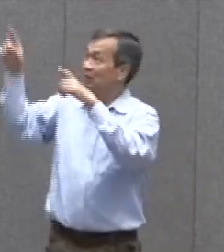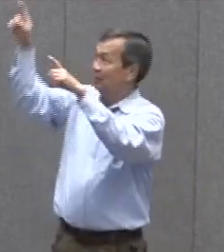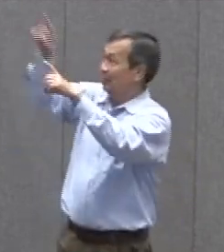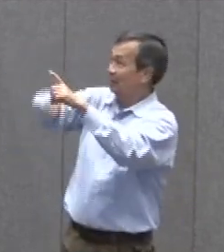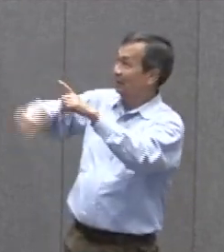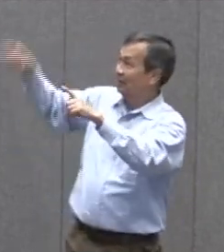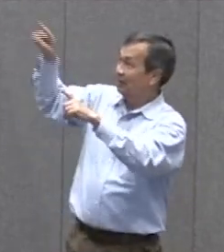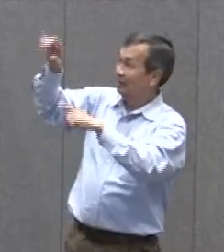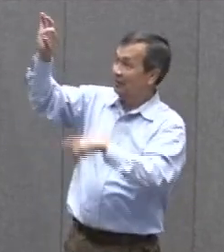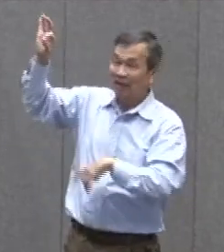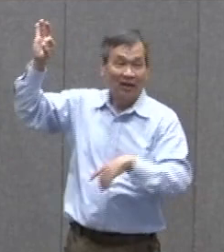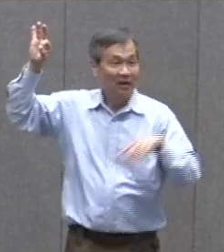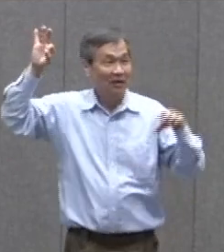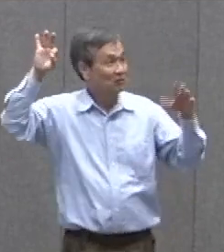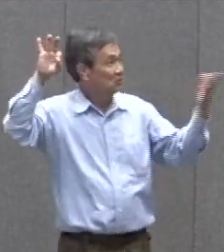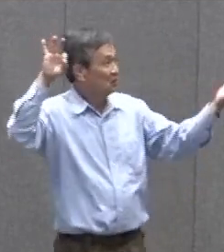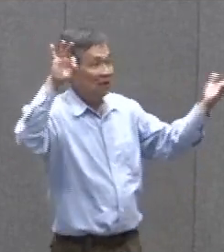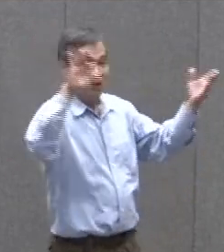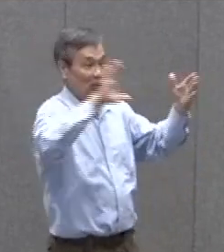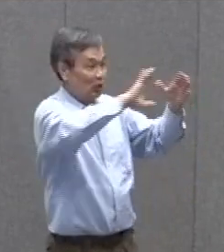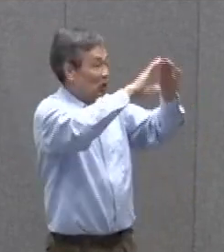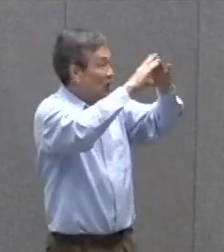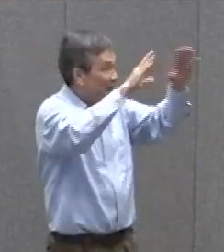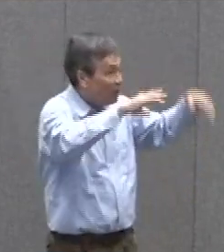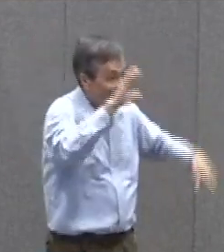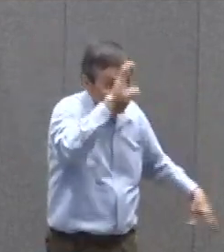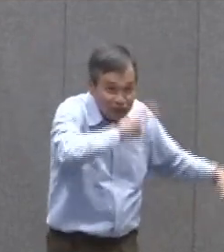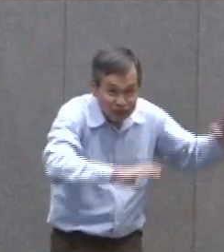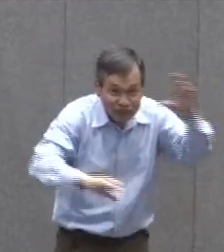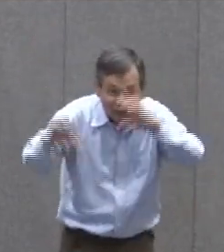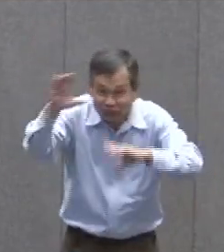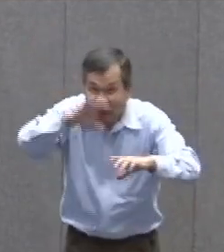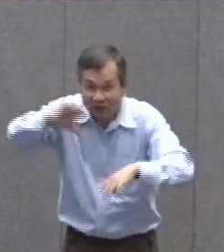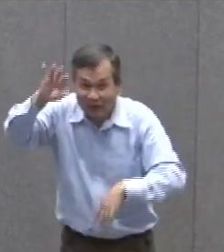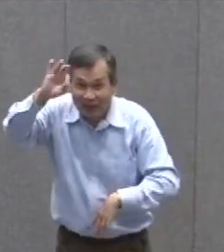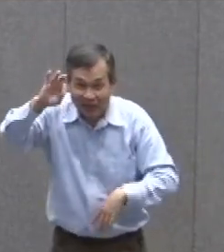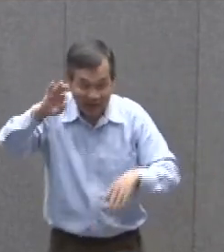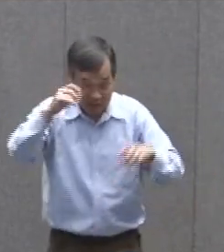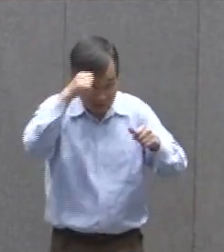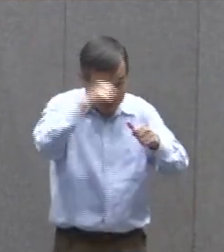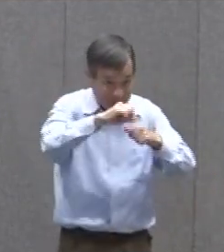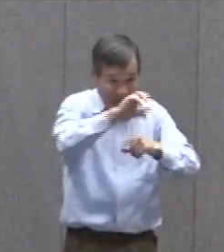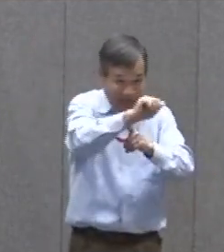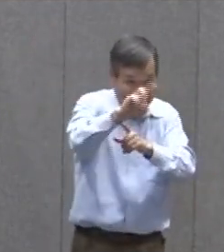so find nine things around you, add parts, right? Let's review.